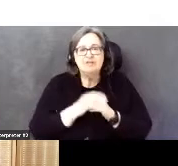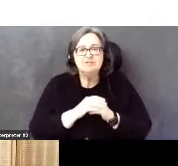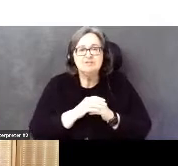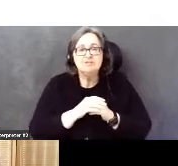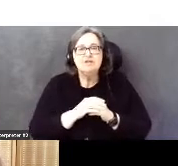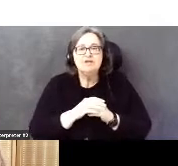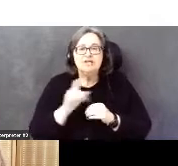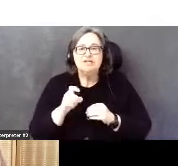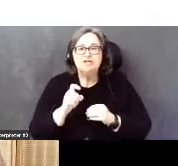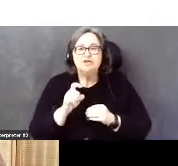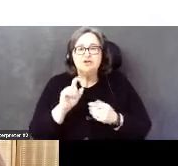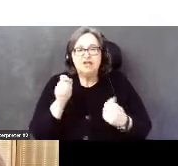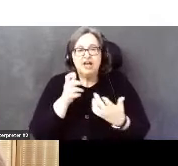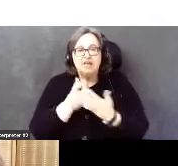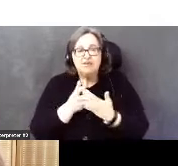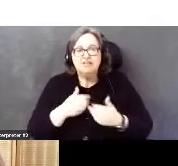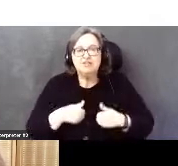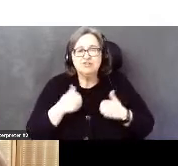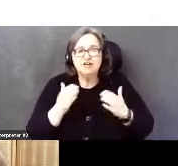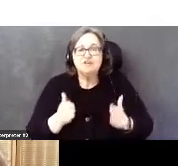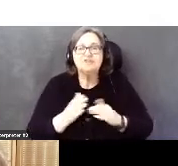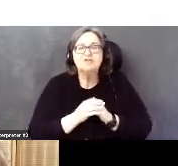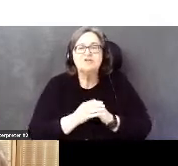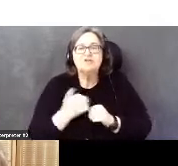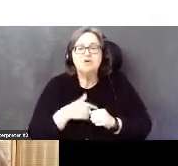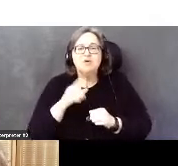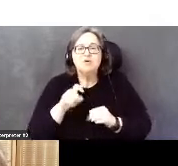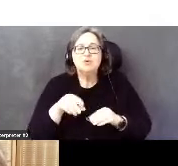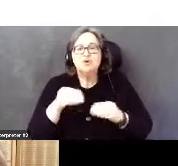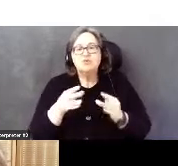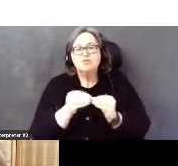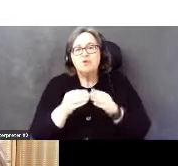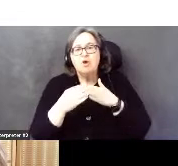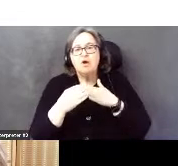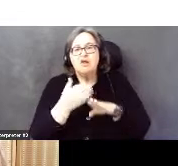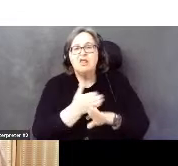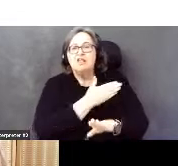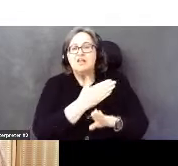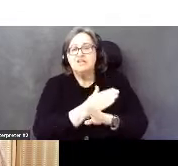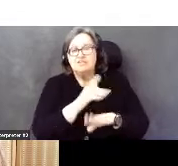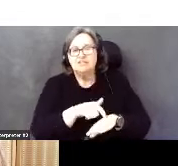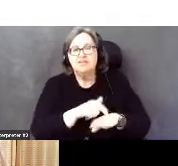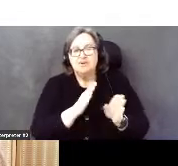needing to accommodate survivors we need to give more lead time in planning there. That's why we're doing it in April